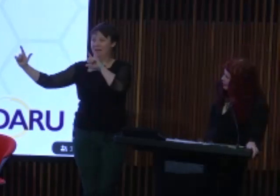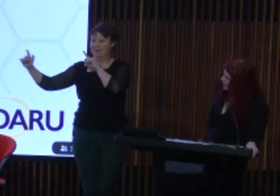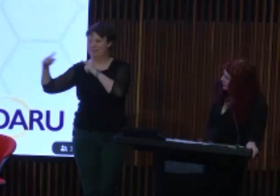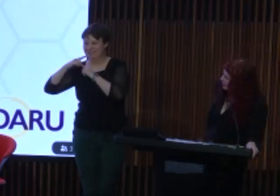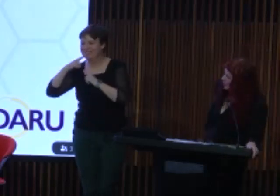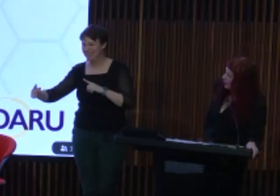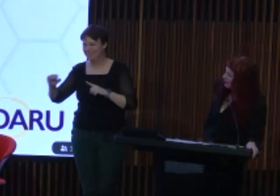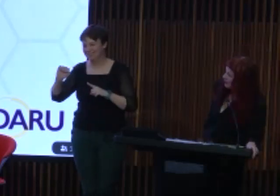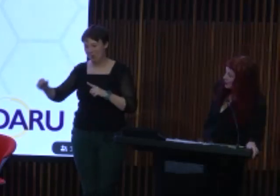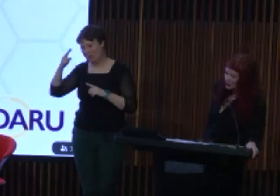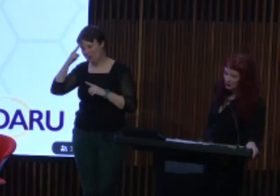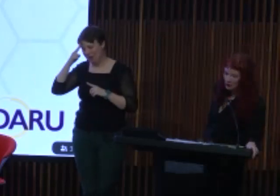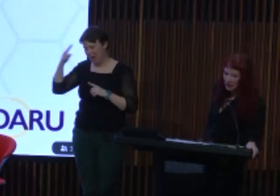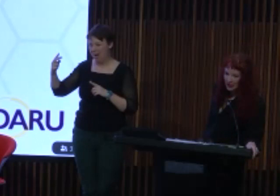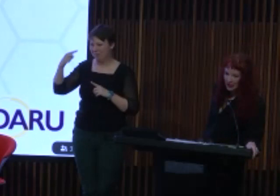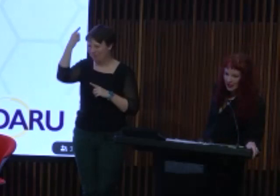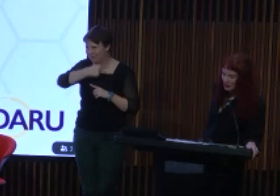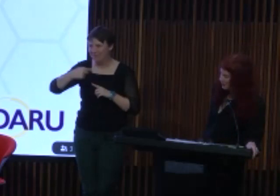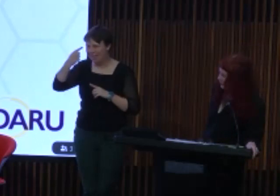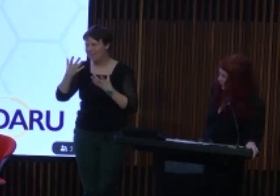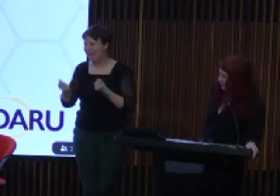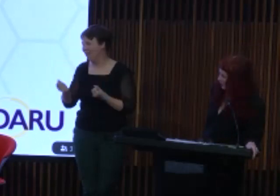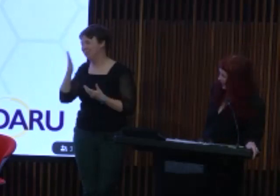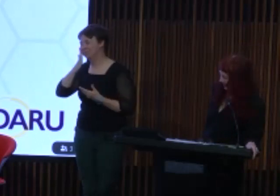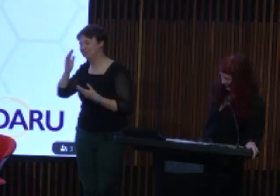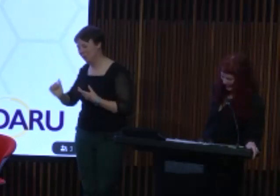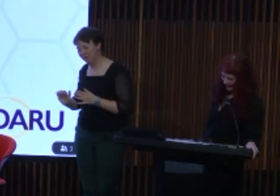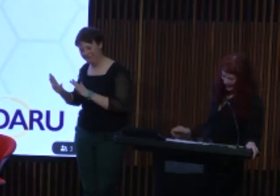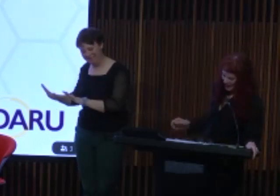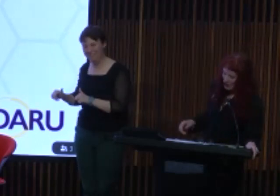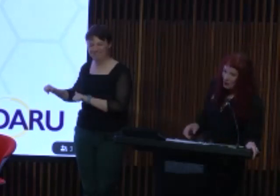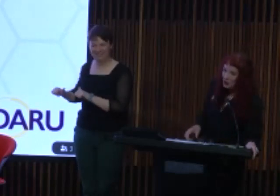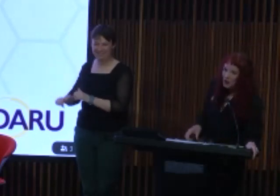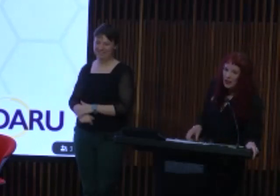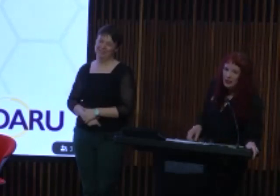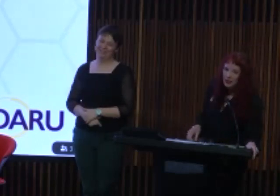with a giant picture of you and your name, so don't worry. Well, look, thanks, everyone,